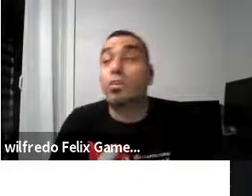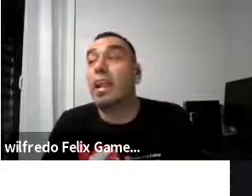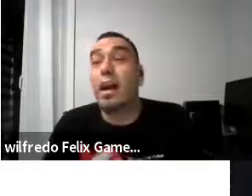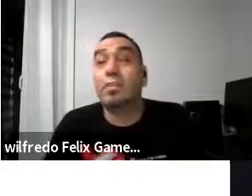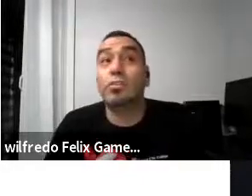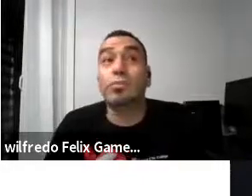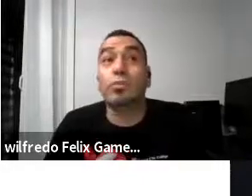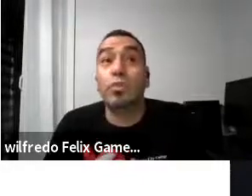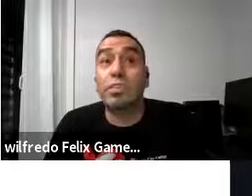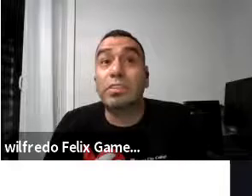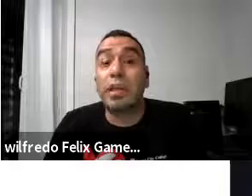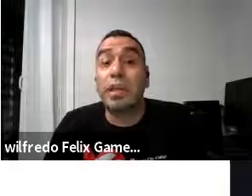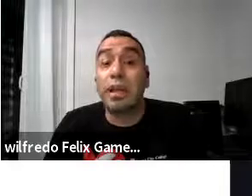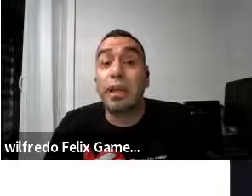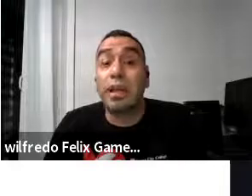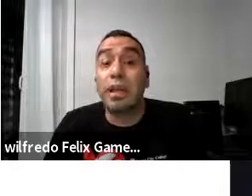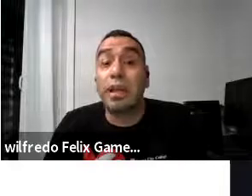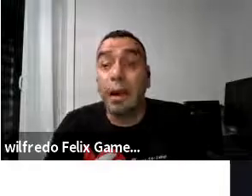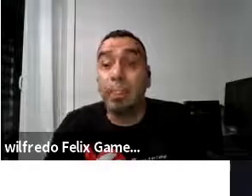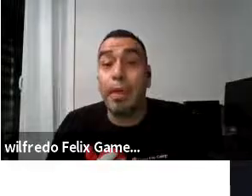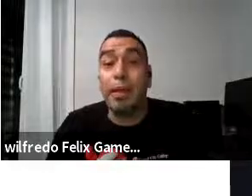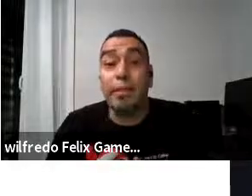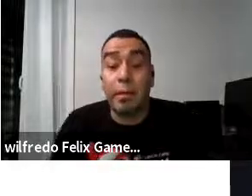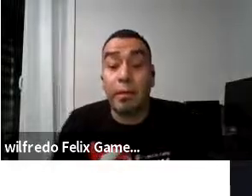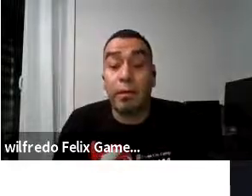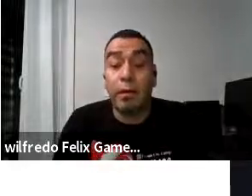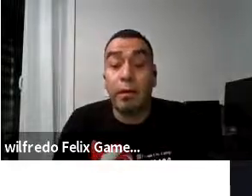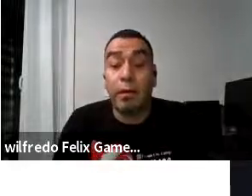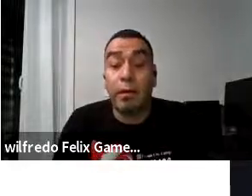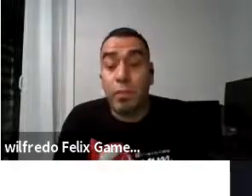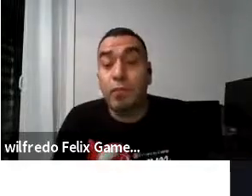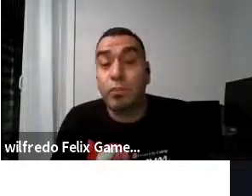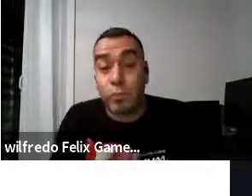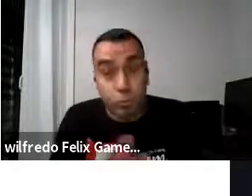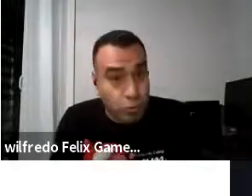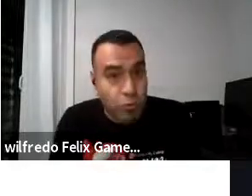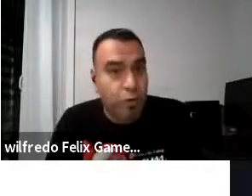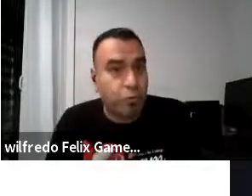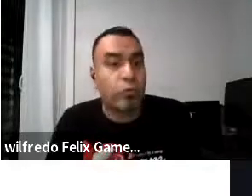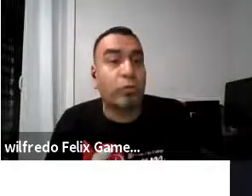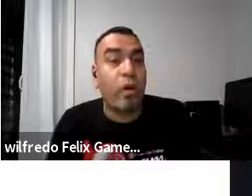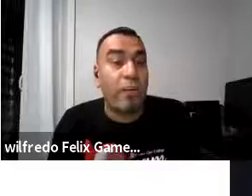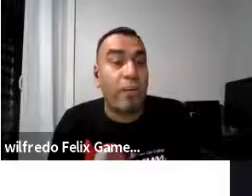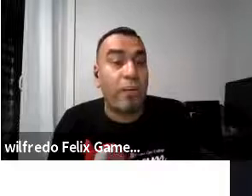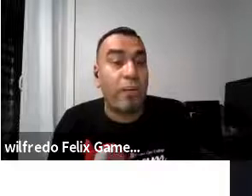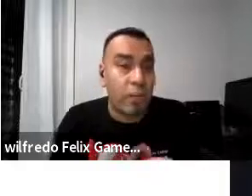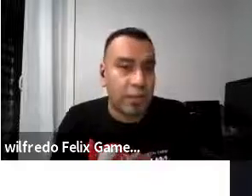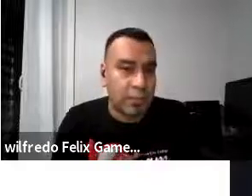noticing that some students, they, they the some of them that were having trouble having trouble to qualify for they'd be worried